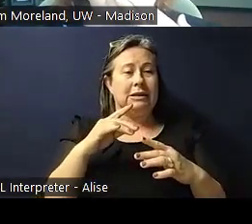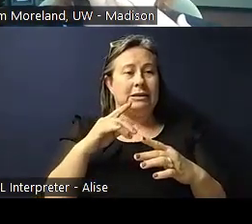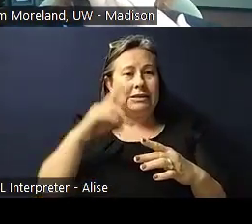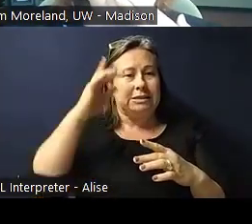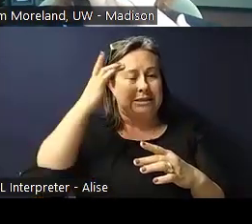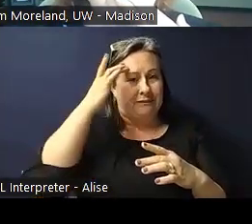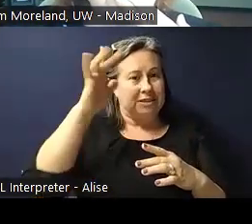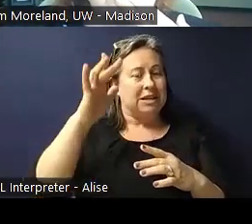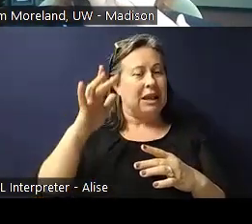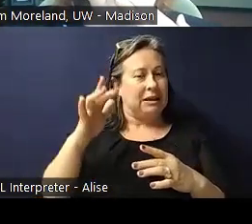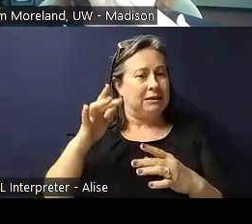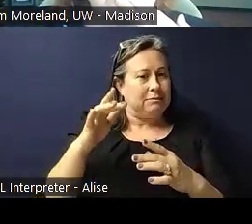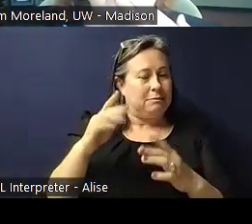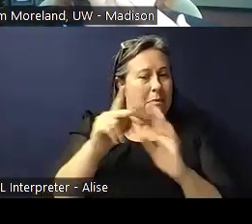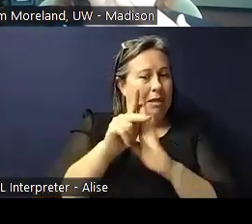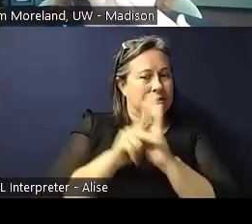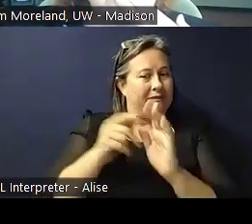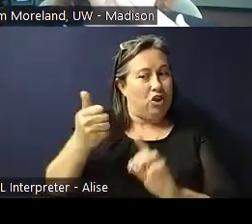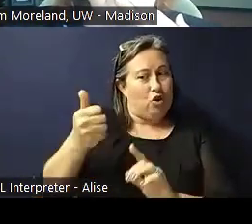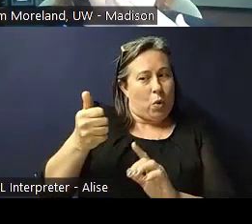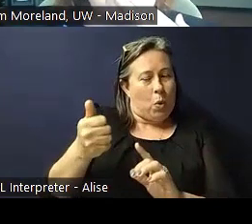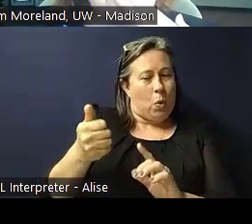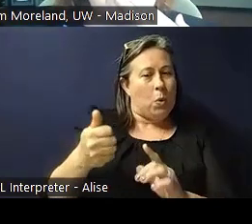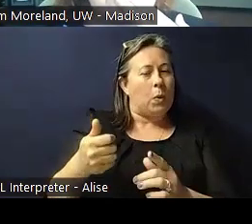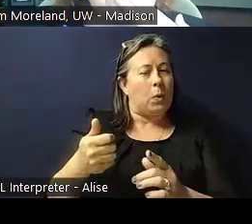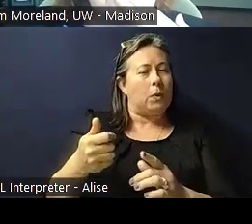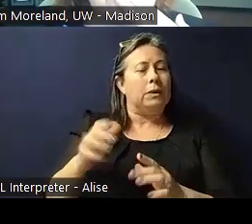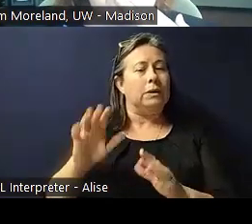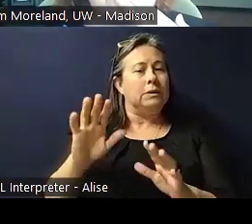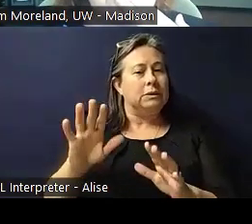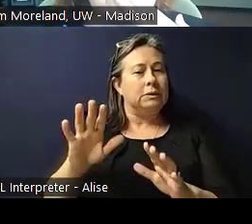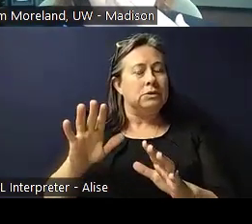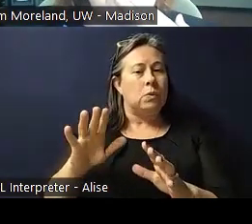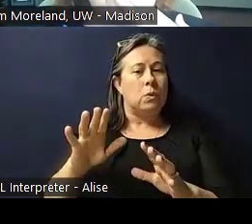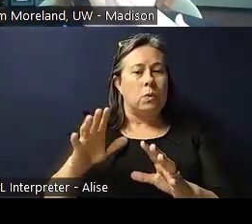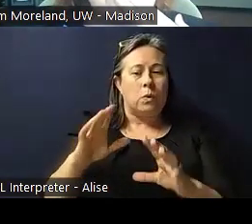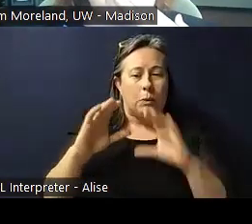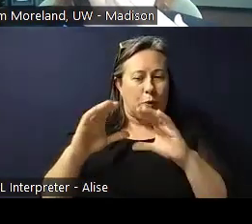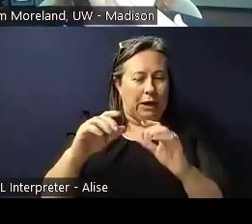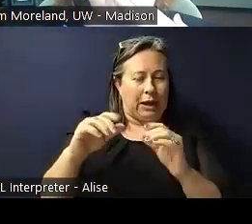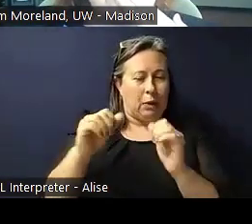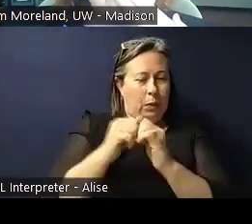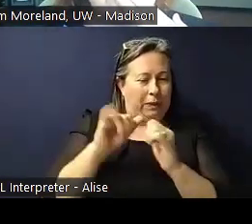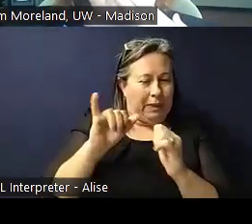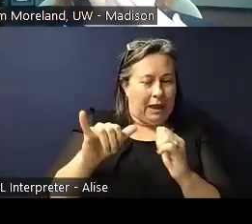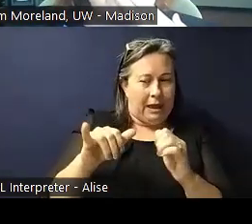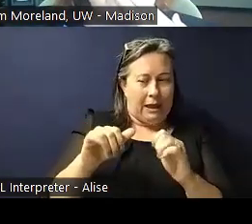and so we really need to communicate well around that and making sure that everyone understands